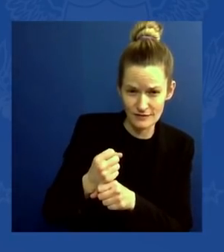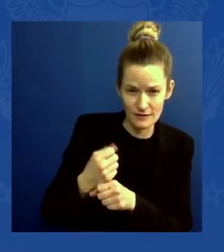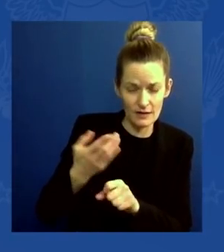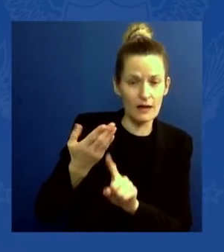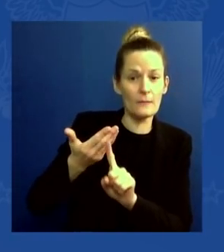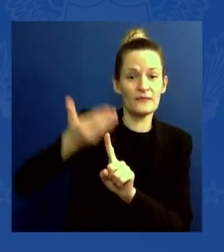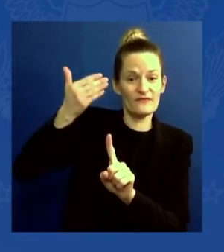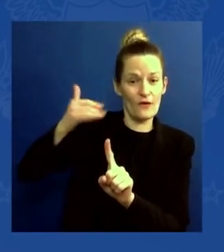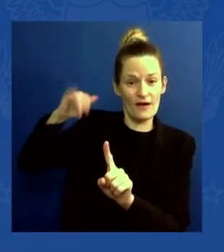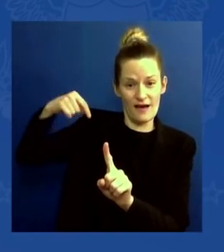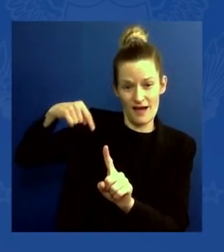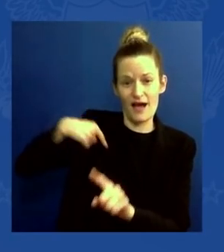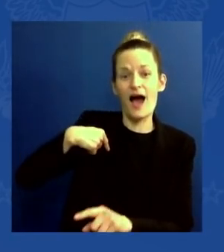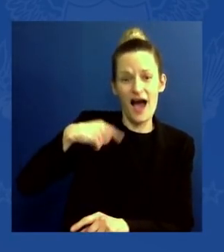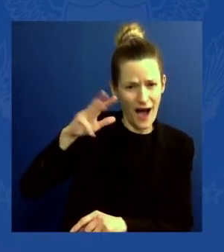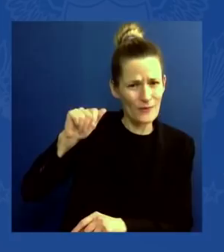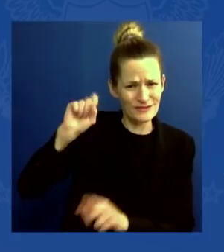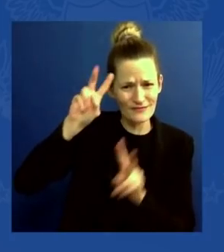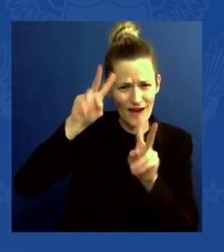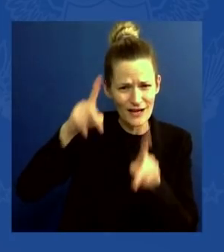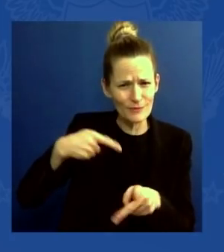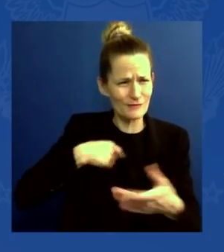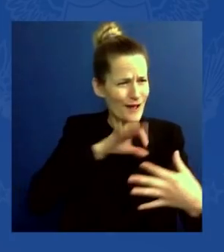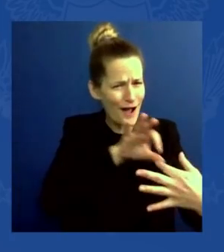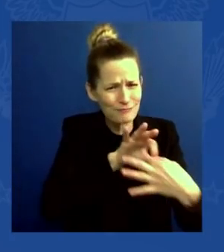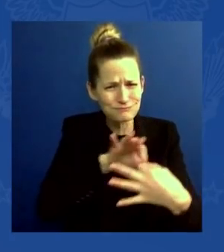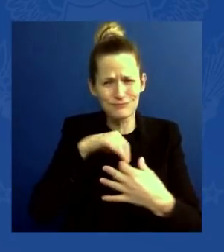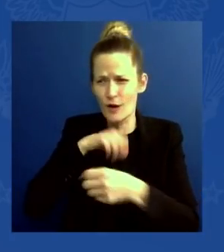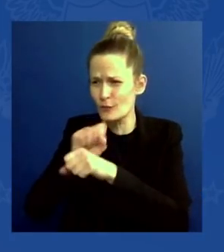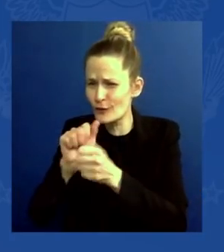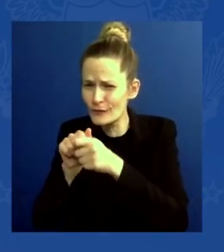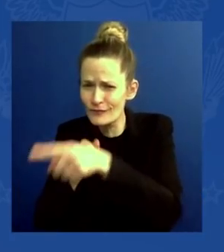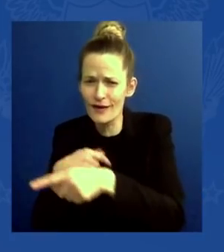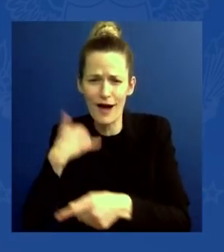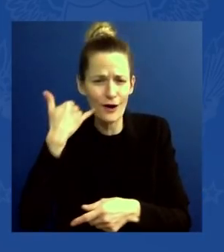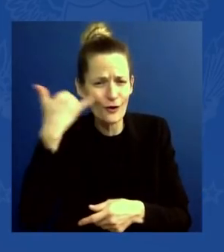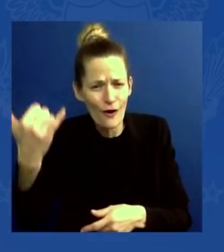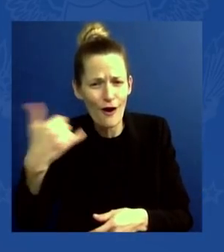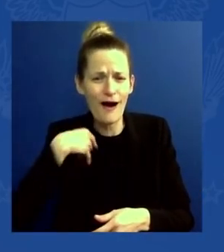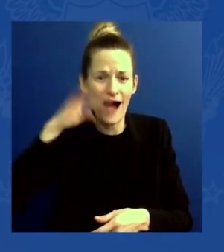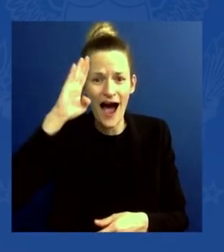"Hey, Charlie or Harry or Mary." Right? And so, it's getting to know a lot of these people,